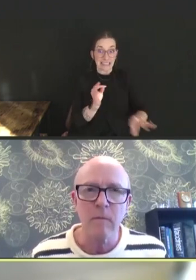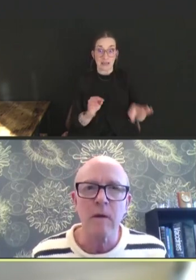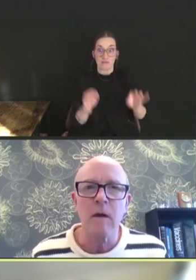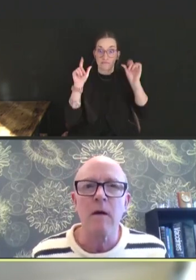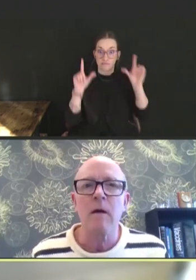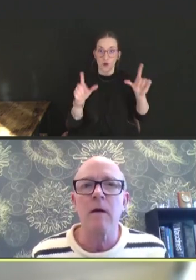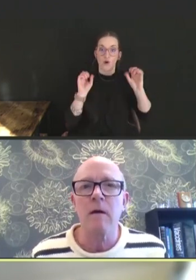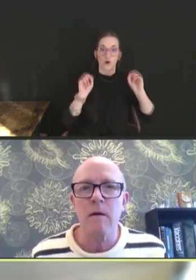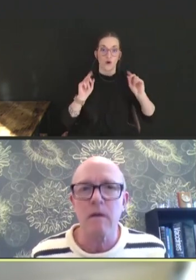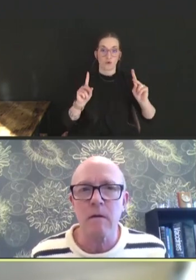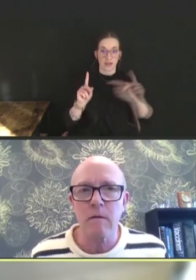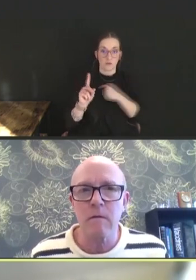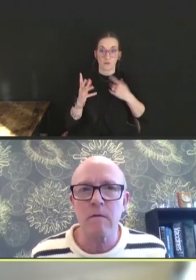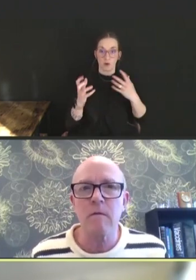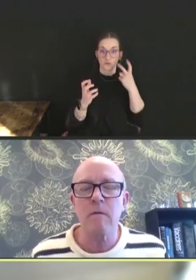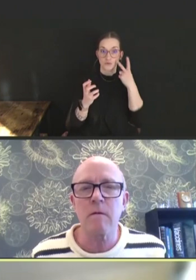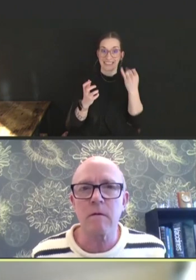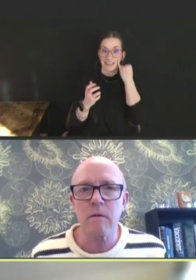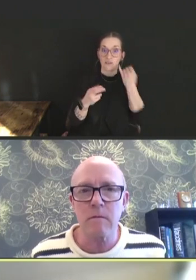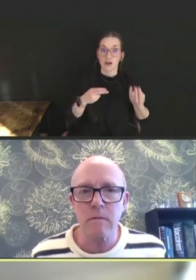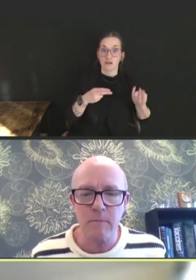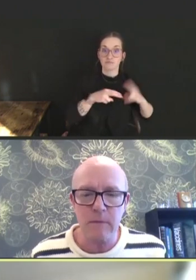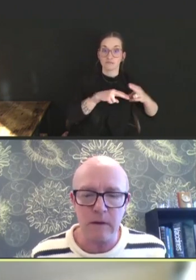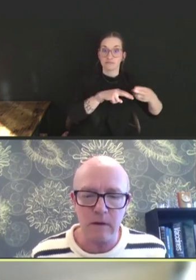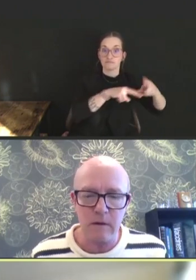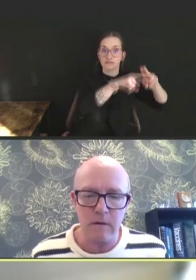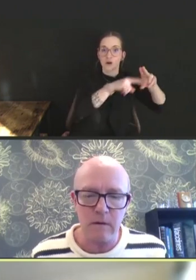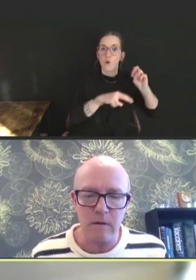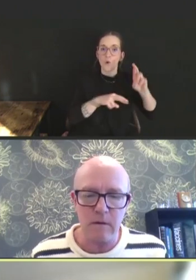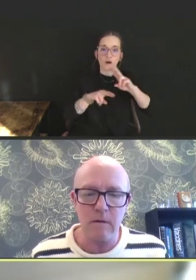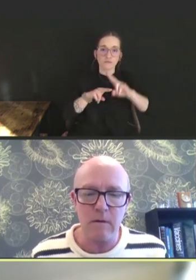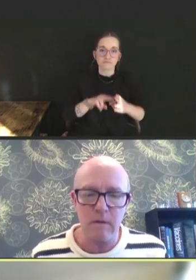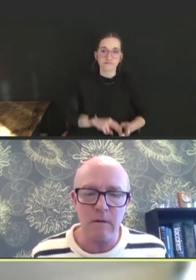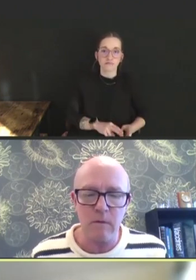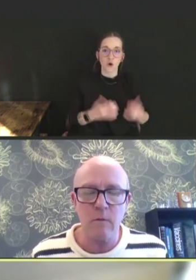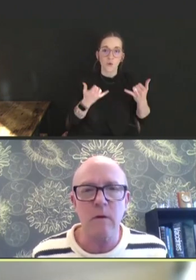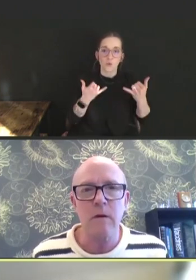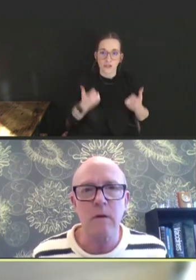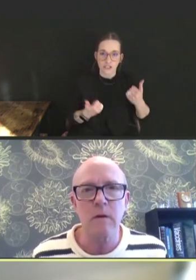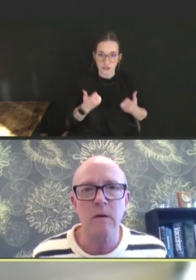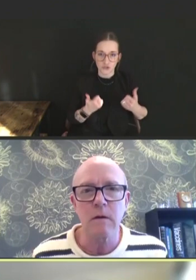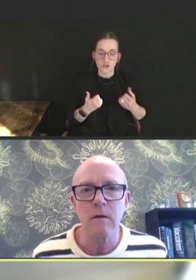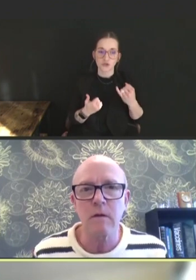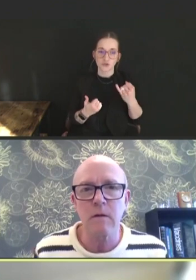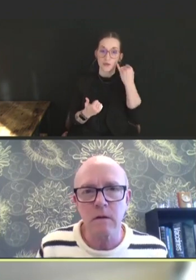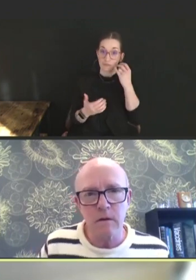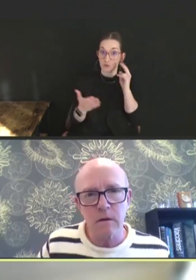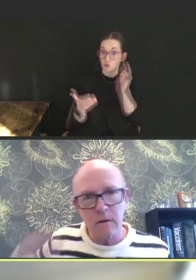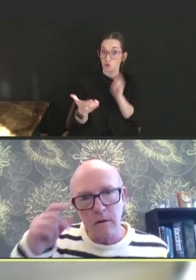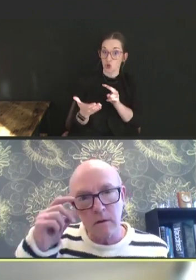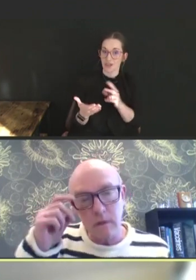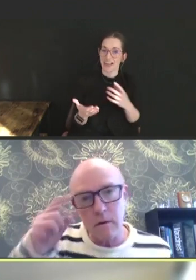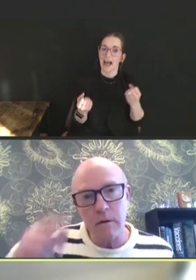And so, then when you're looking at just the eligible population in any given year, we are looking back in time as well.